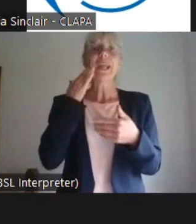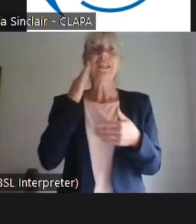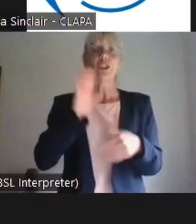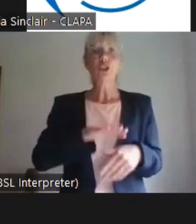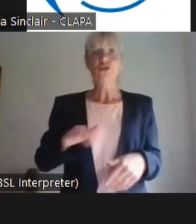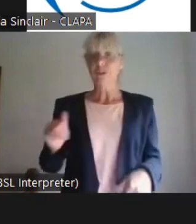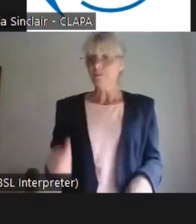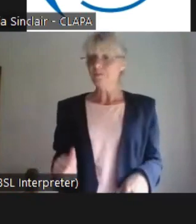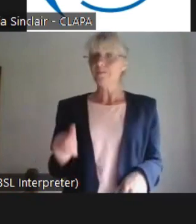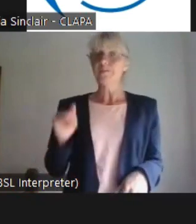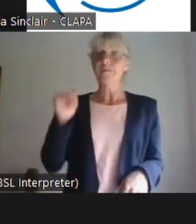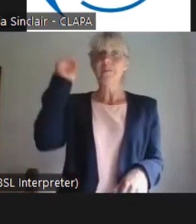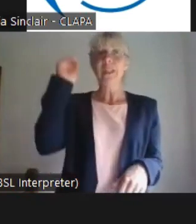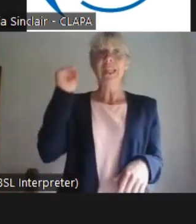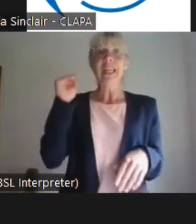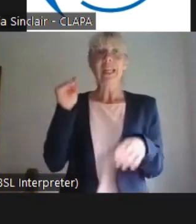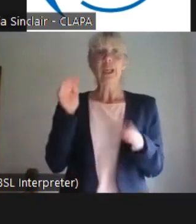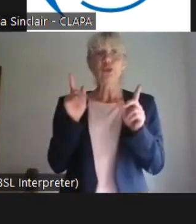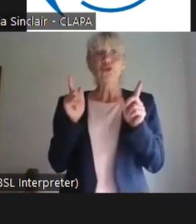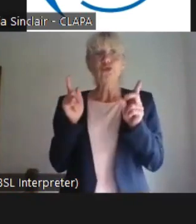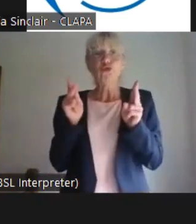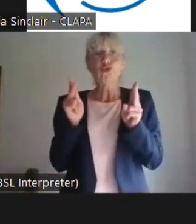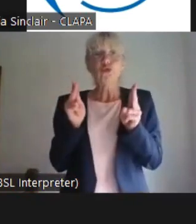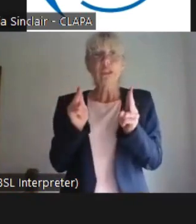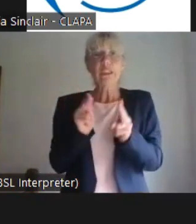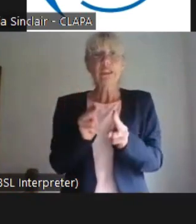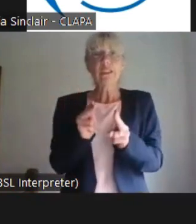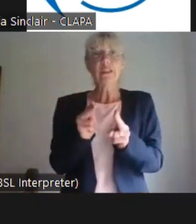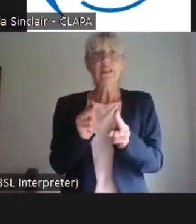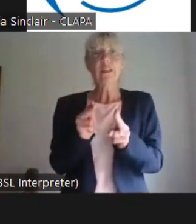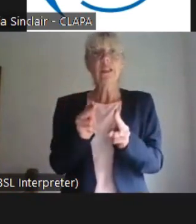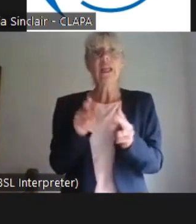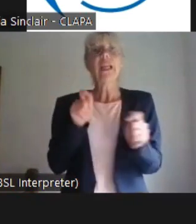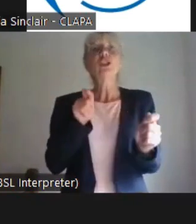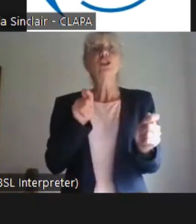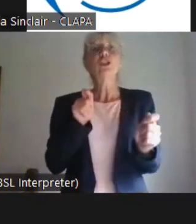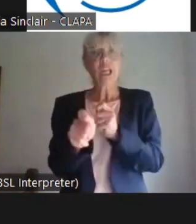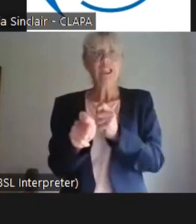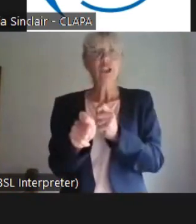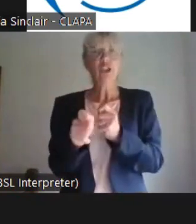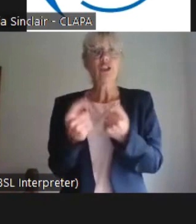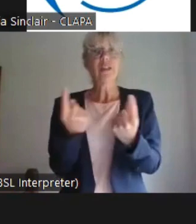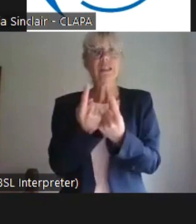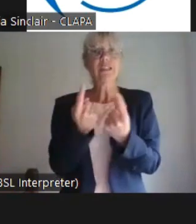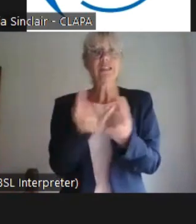that shrinks back and and that can sometimes change things and so that's what the adenoid